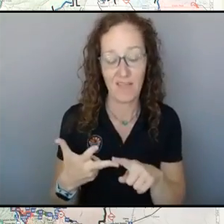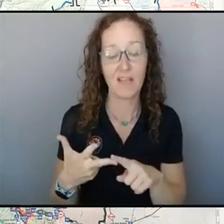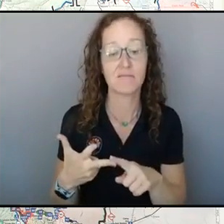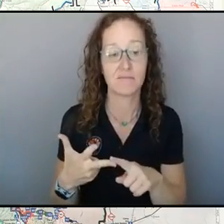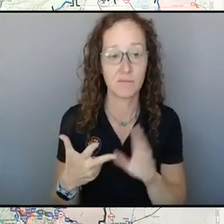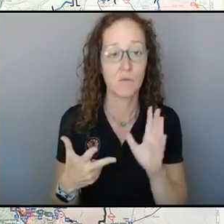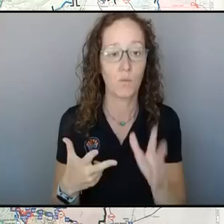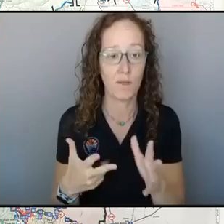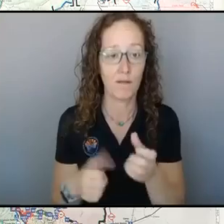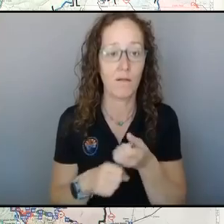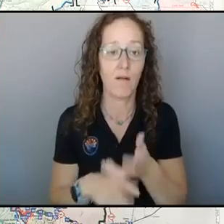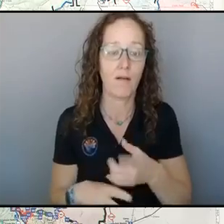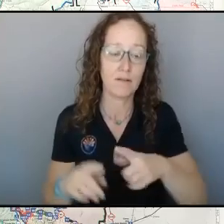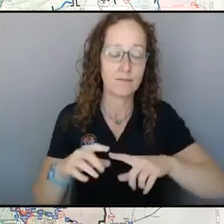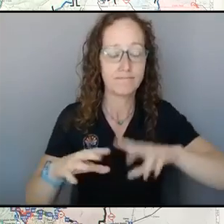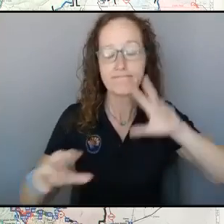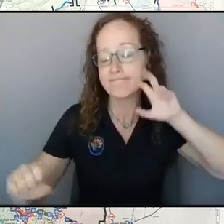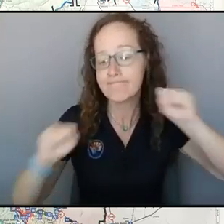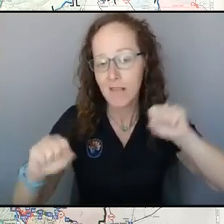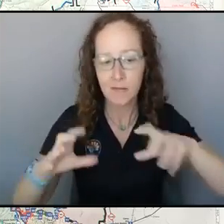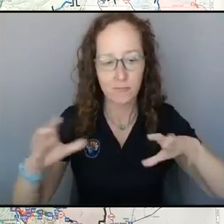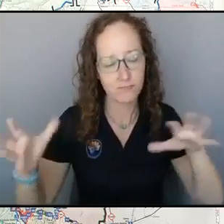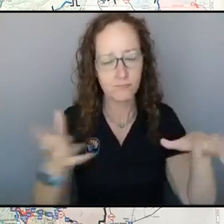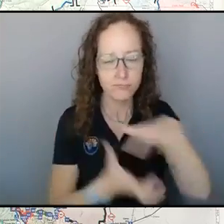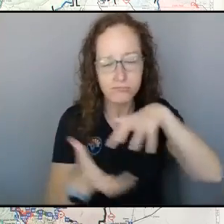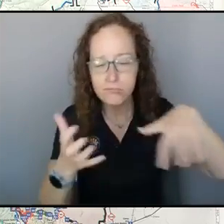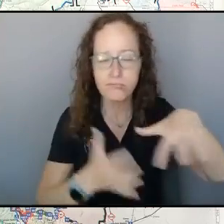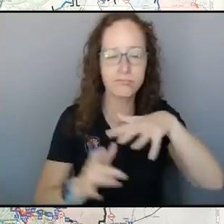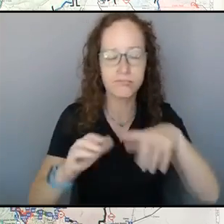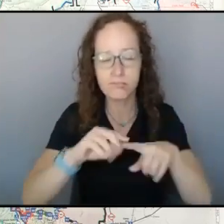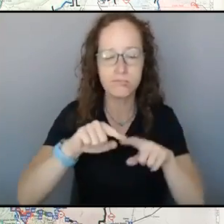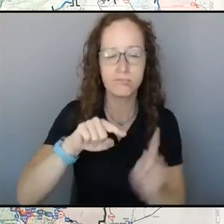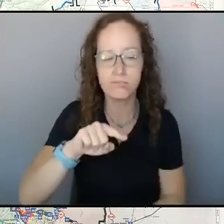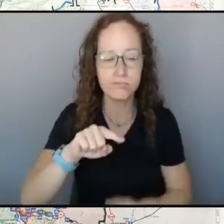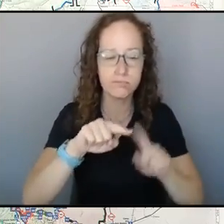thunderstorms. So, right now, as we're doing this, this is